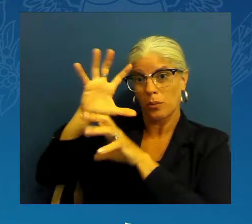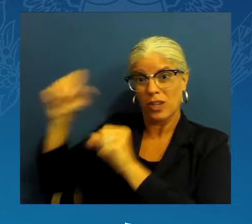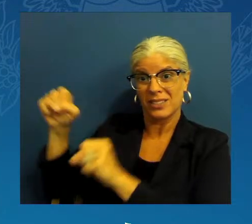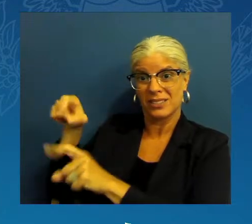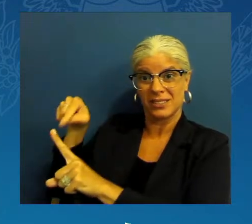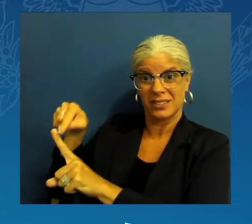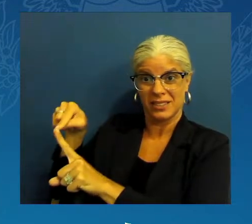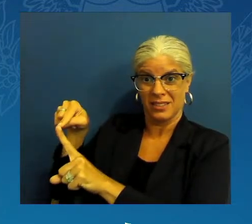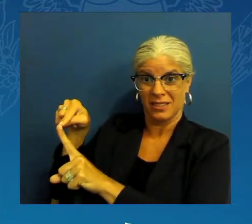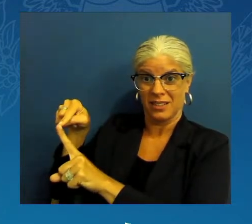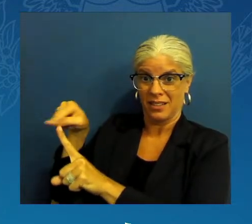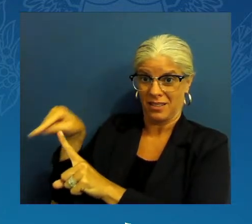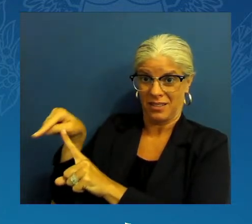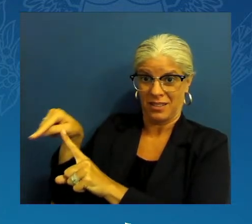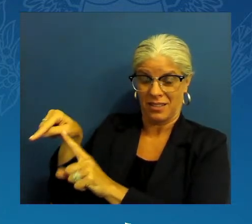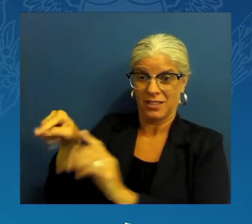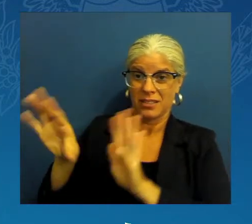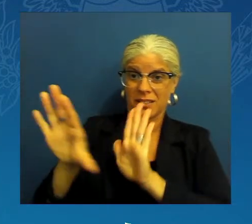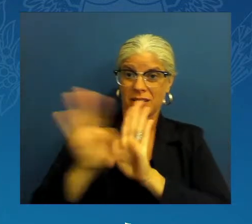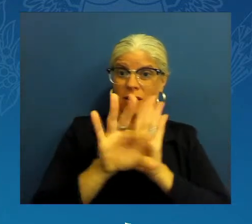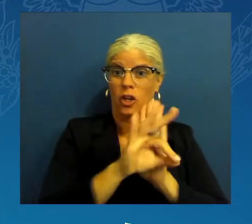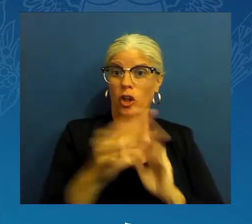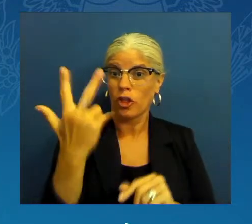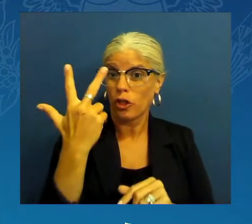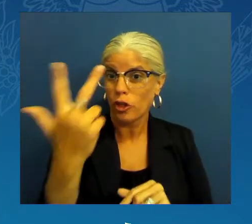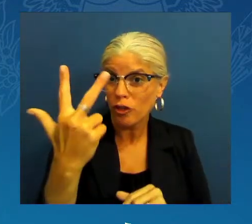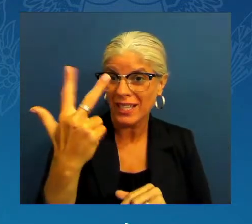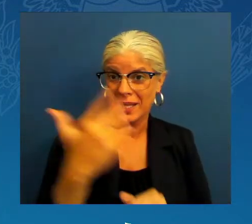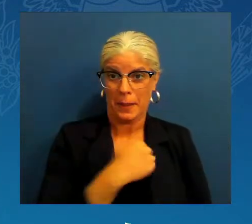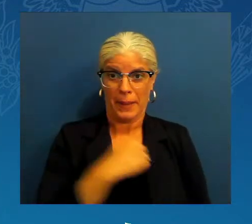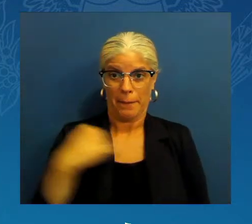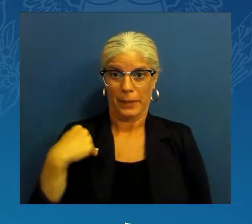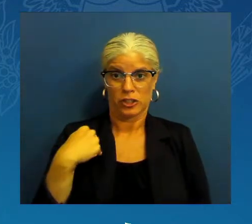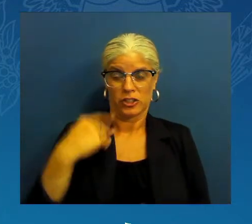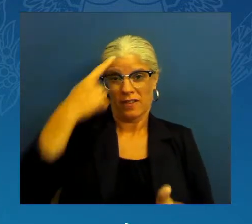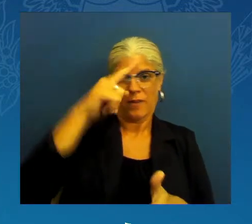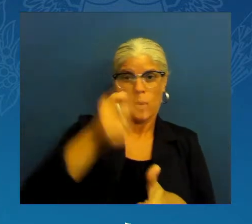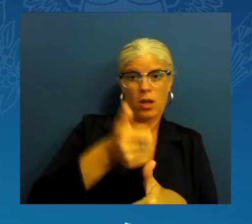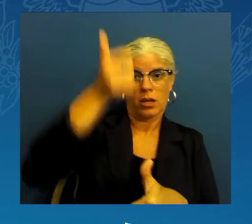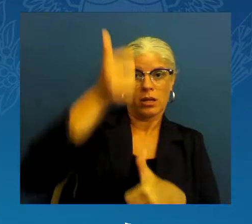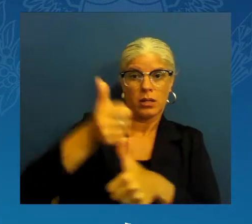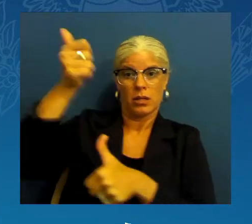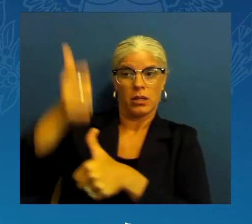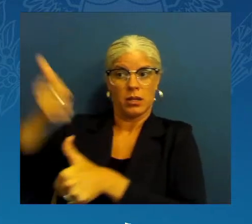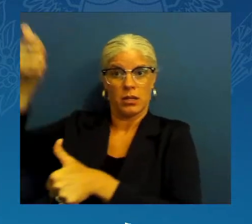because he intended for them to overturn the protections of Roe v. Wade. And as he intended, they did.